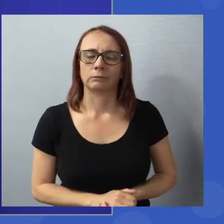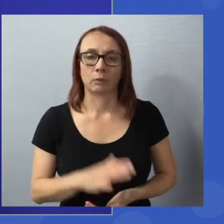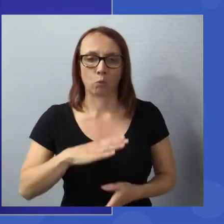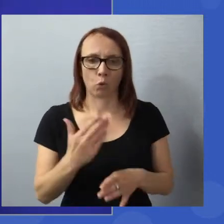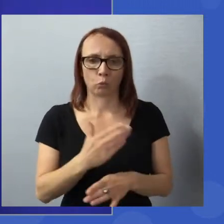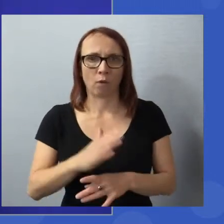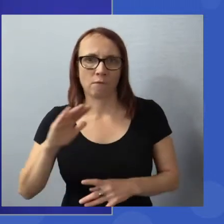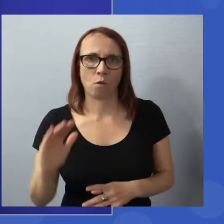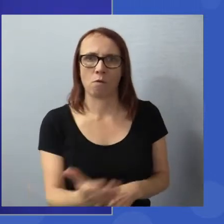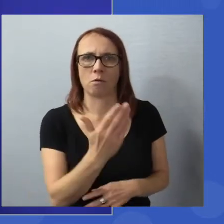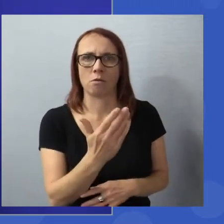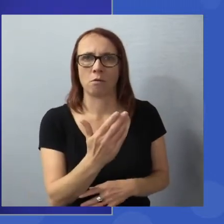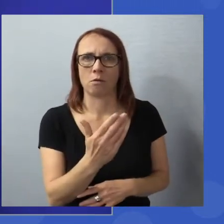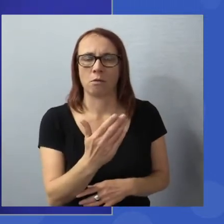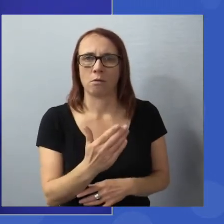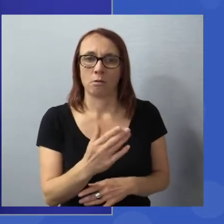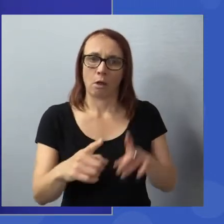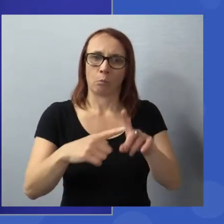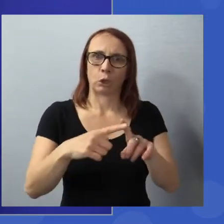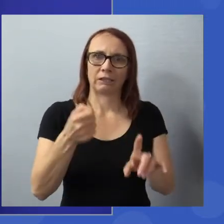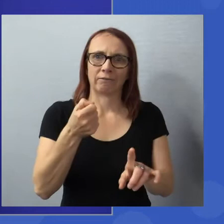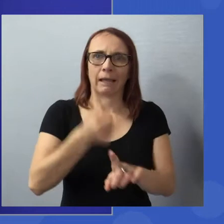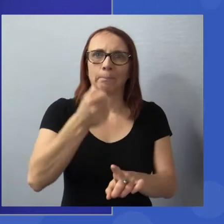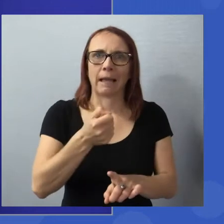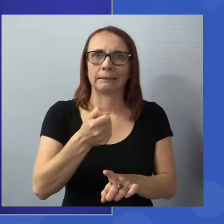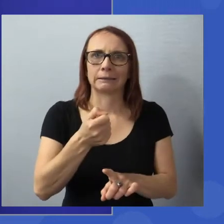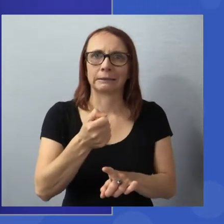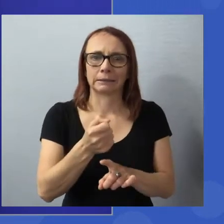and the positive impact of that that we'd shared as a group or that we